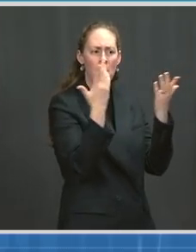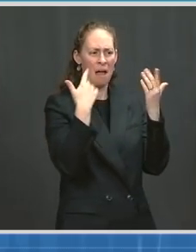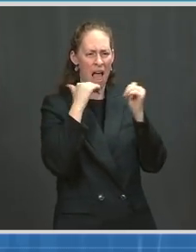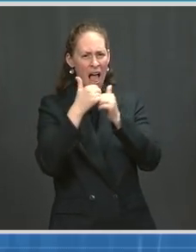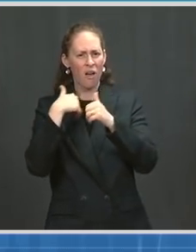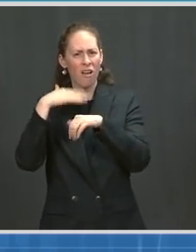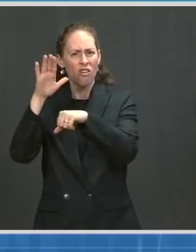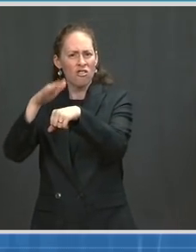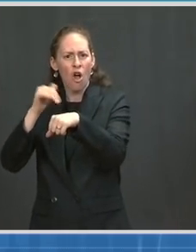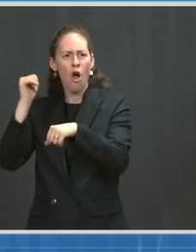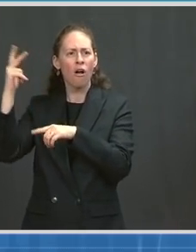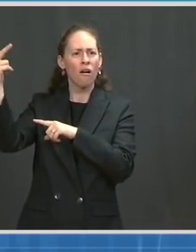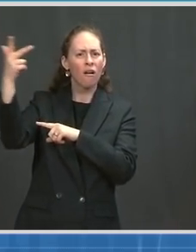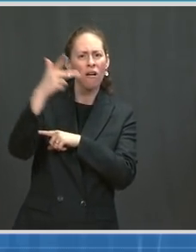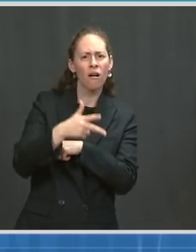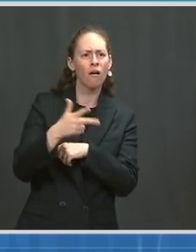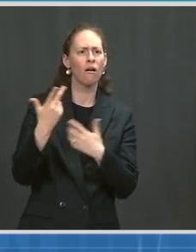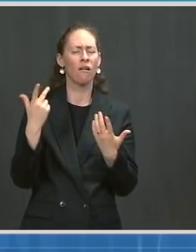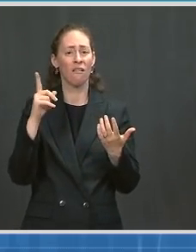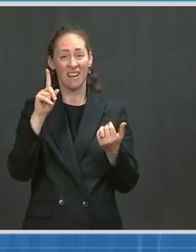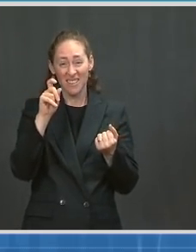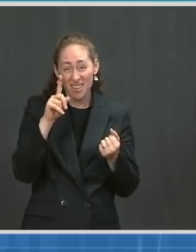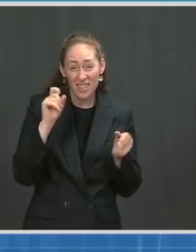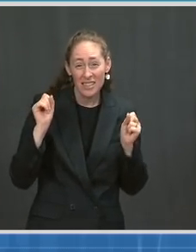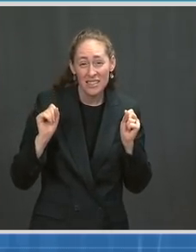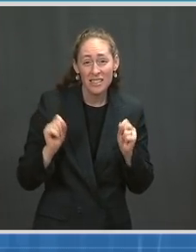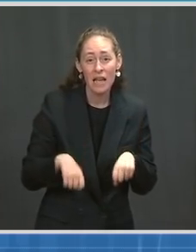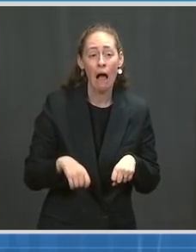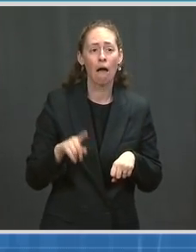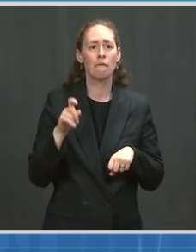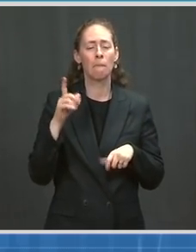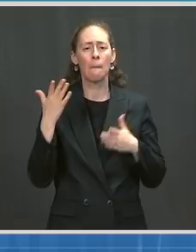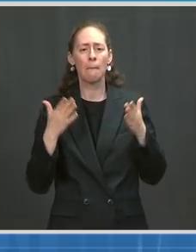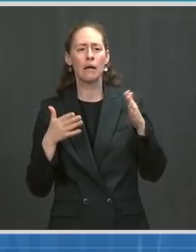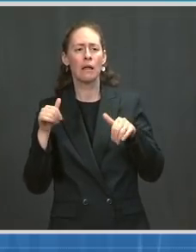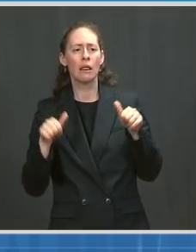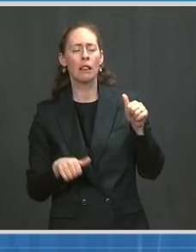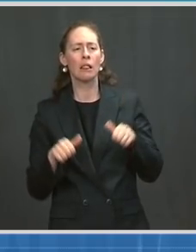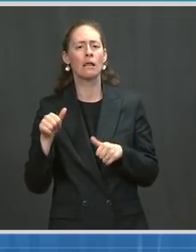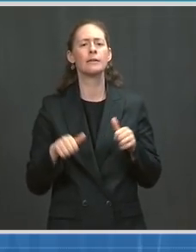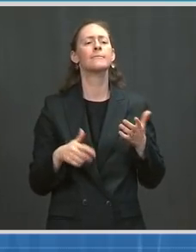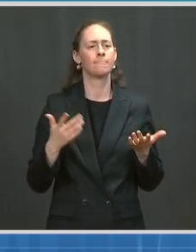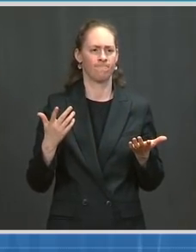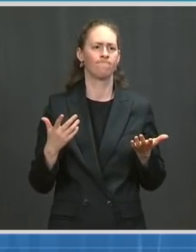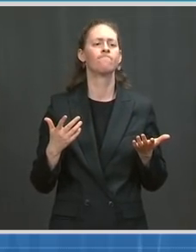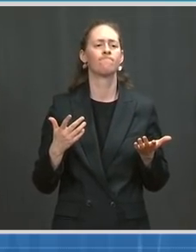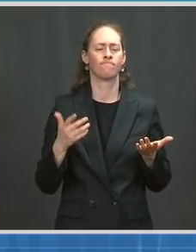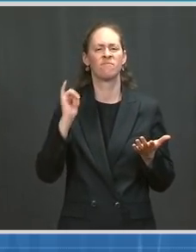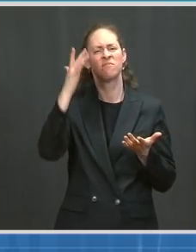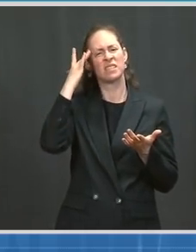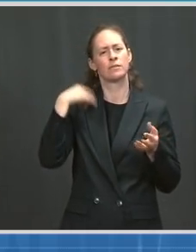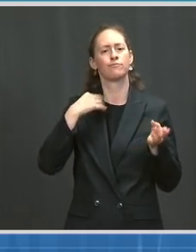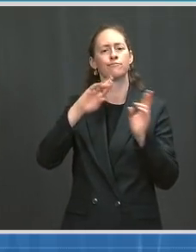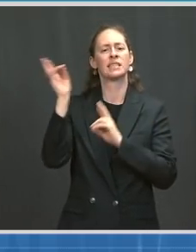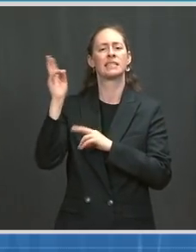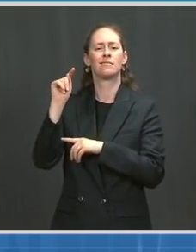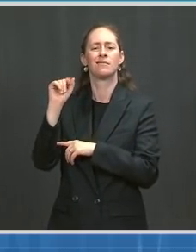And this is one of the reasons why not only we set up the tax credit program and other, you know -- other tools, but we built the COVID-19 Community Corps